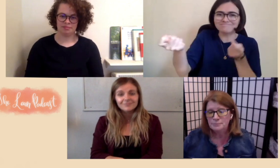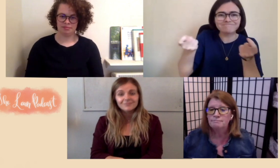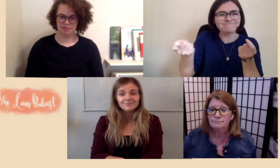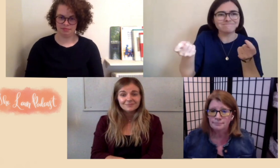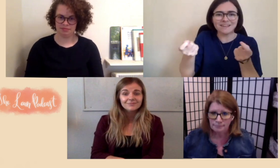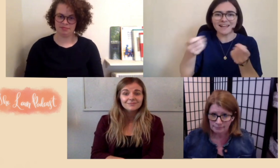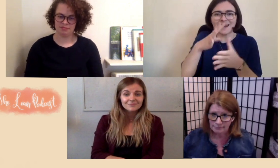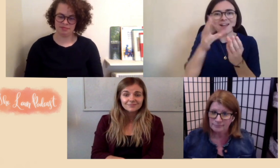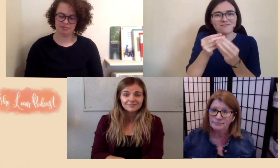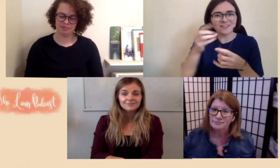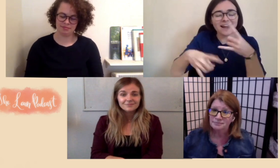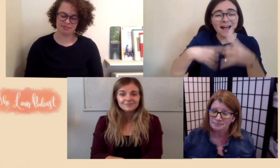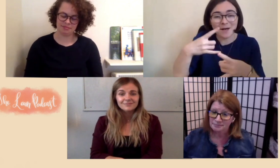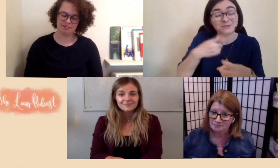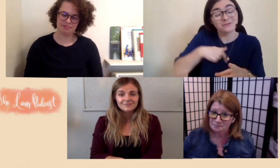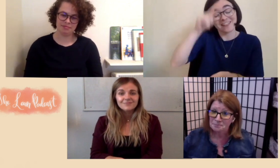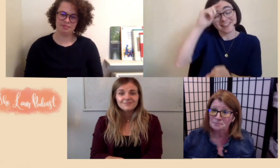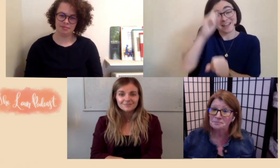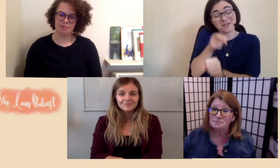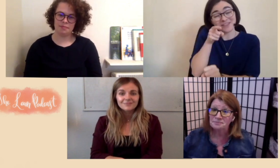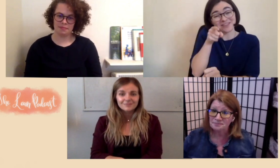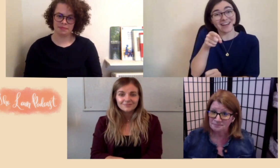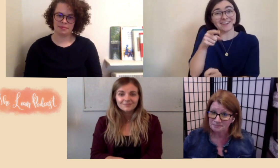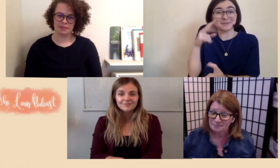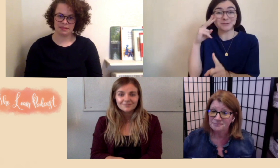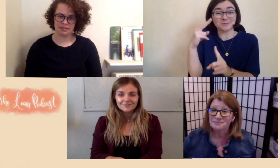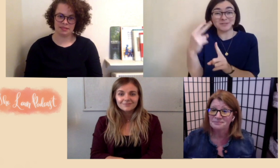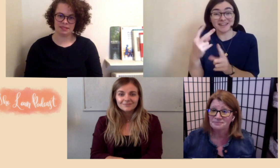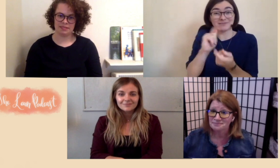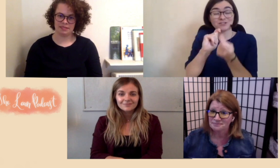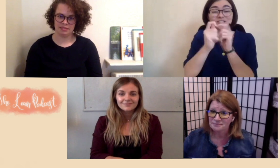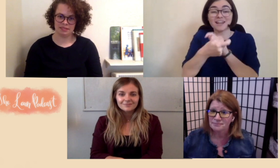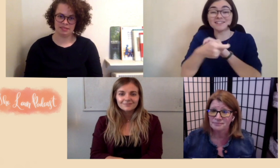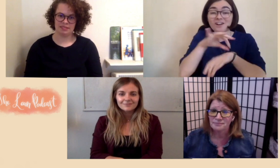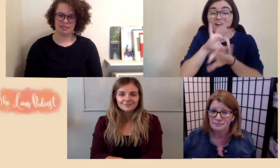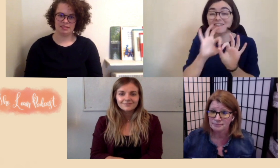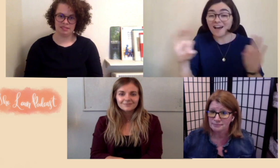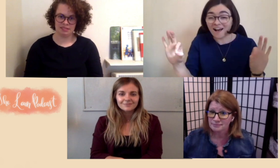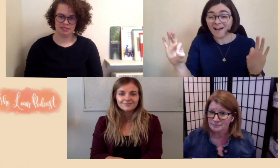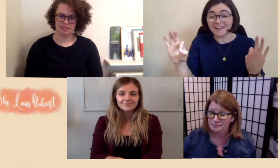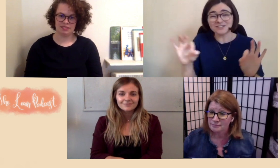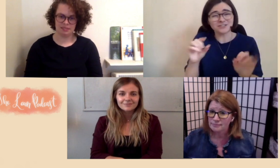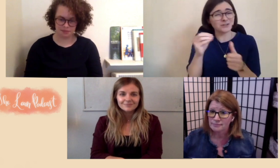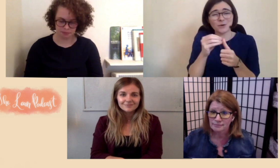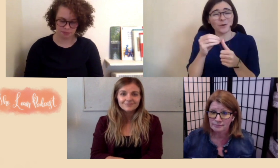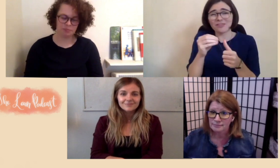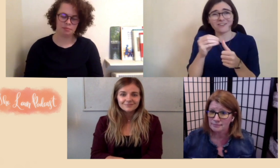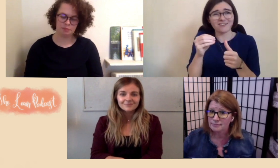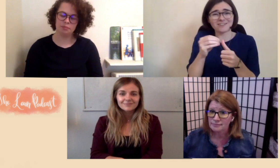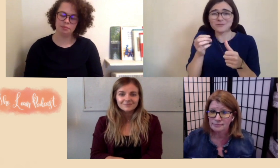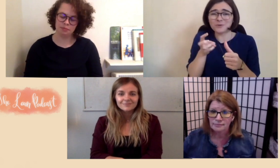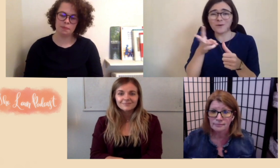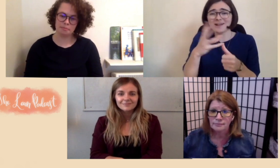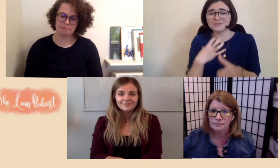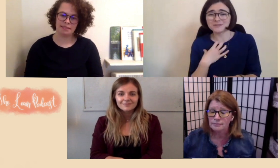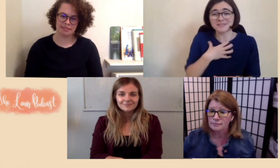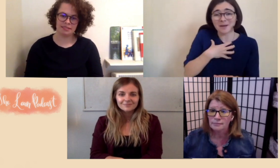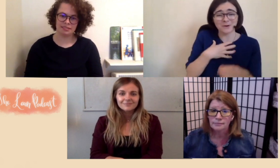as just another kind of aspect of adapting in your own kind of little comedian way, which you're doing all the time anyway, as an interpreter.